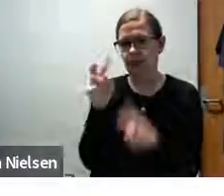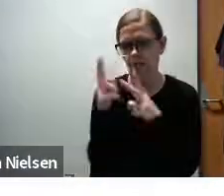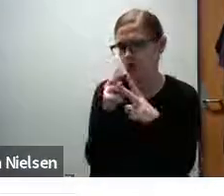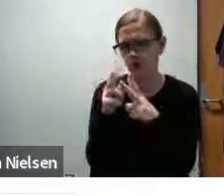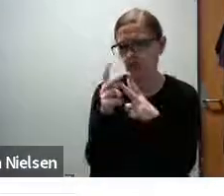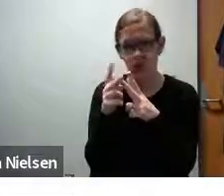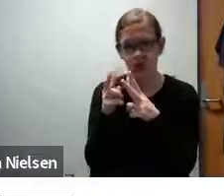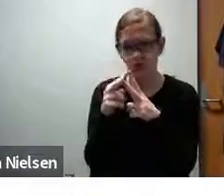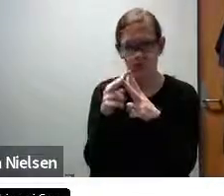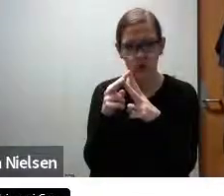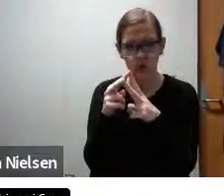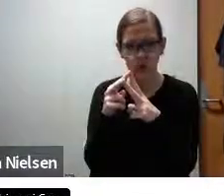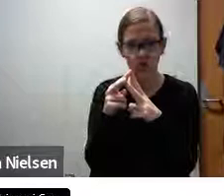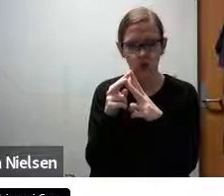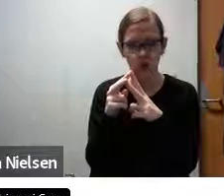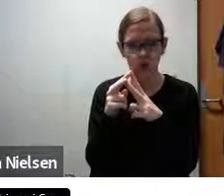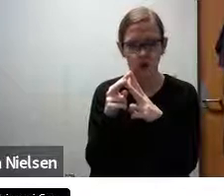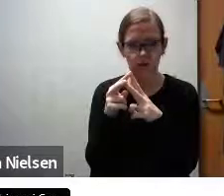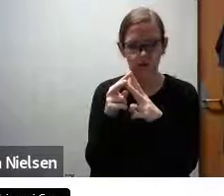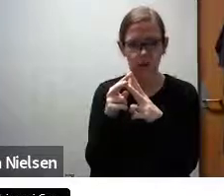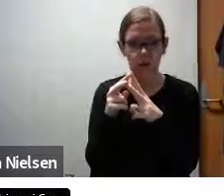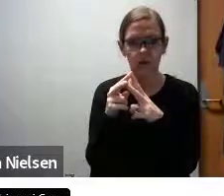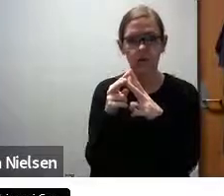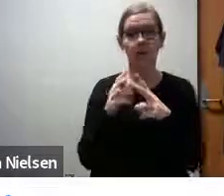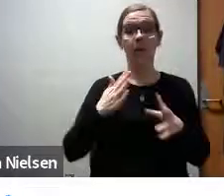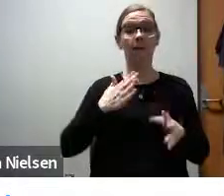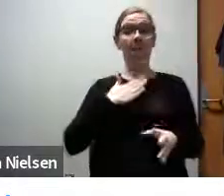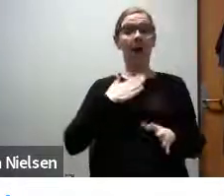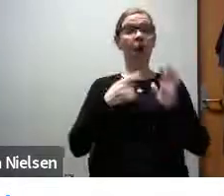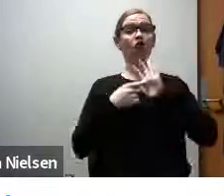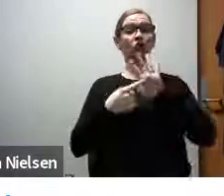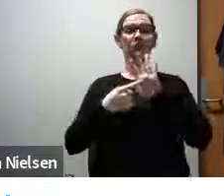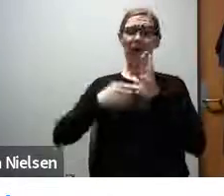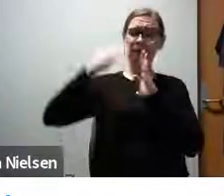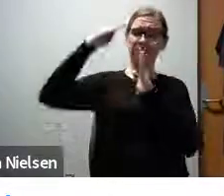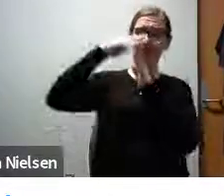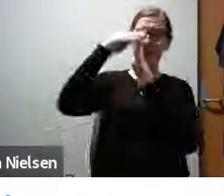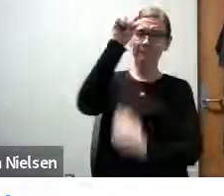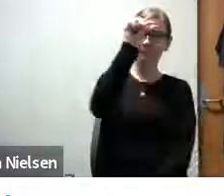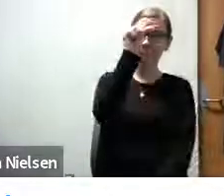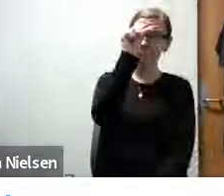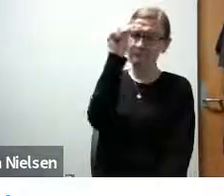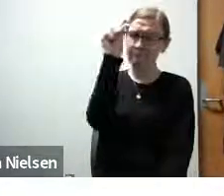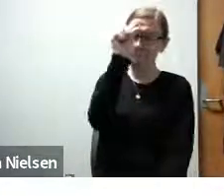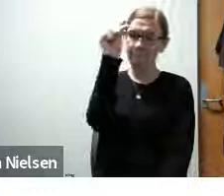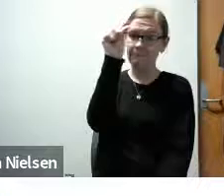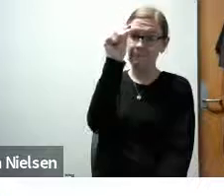Mind shows right up at the very top. Very tall. Right where I put the second star.